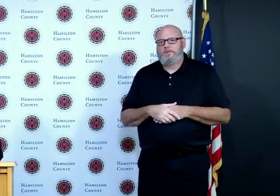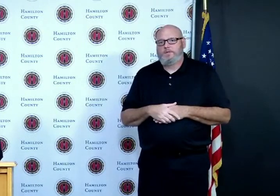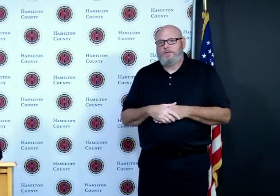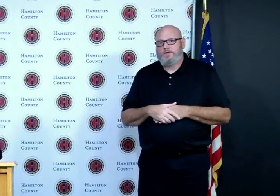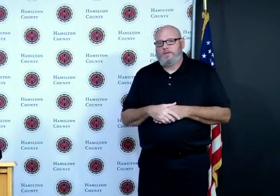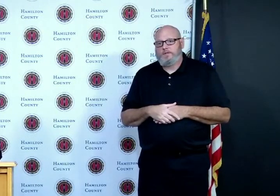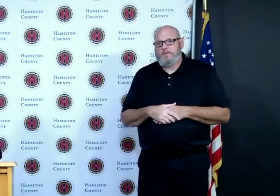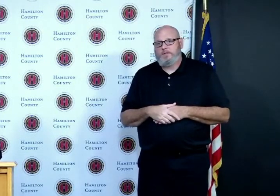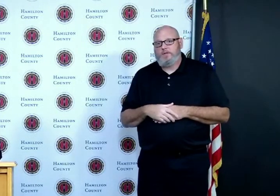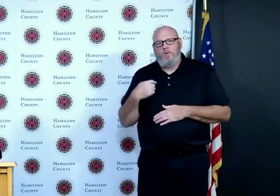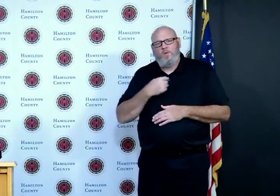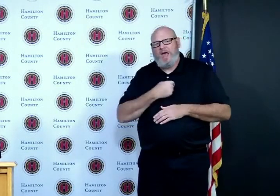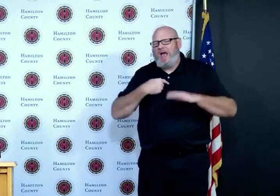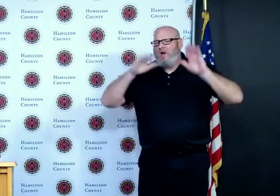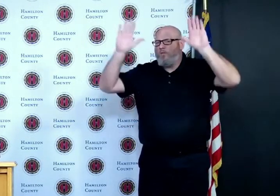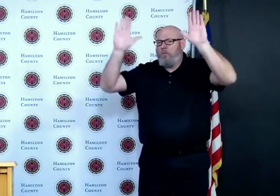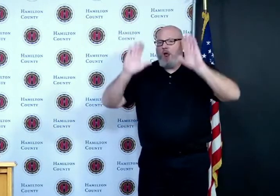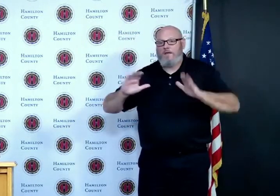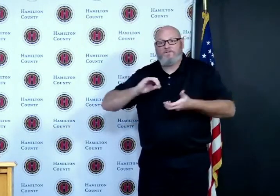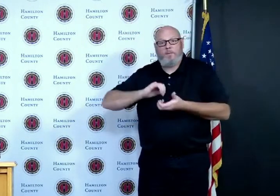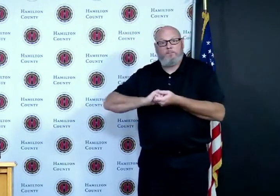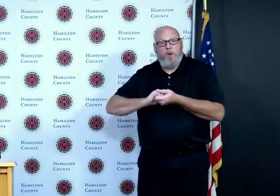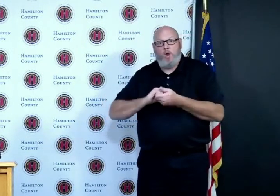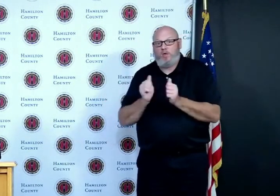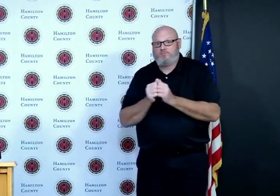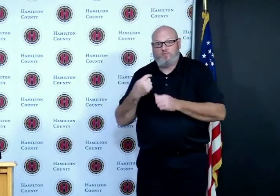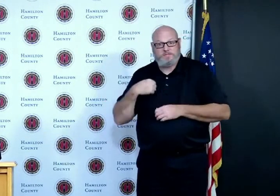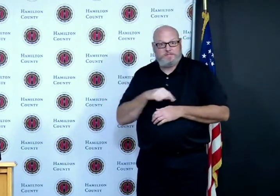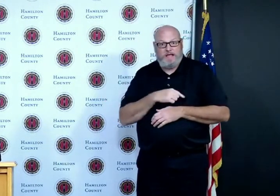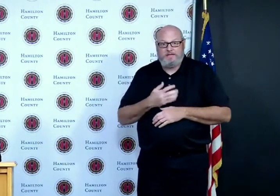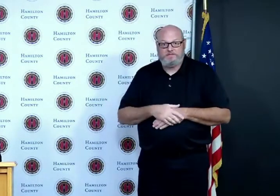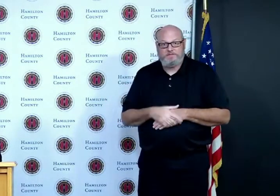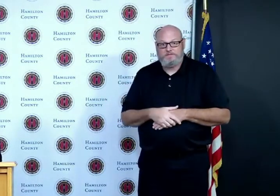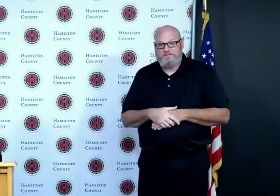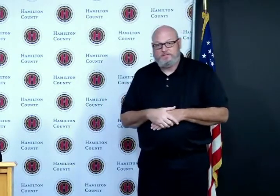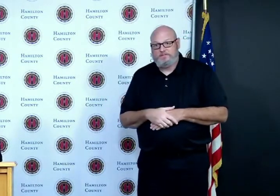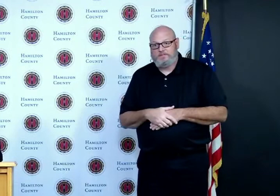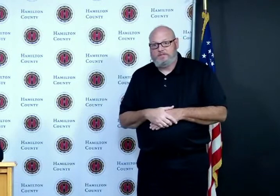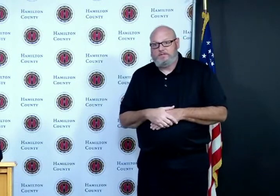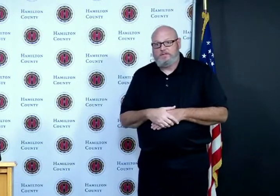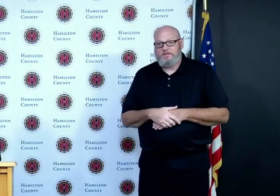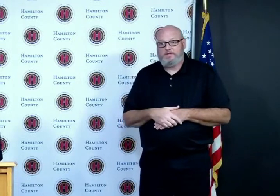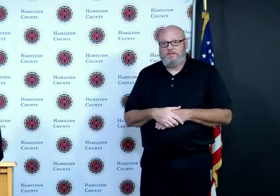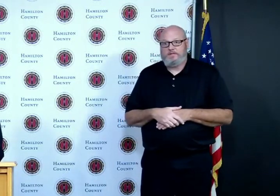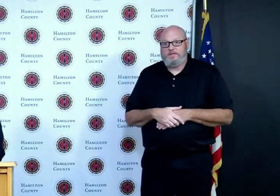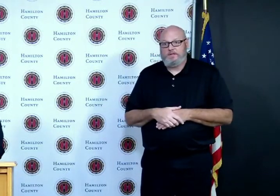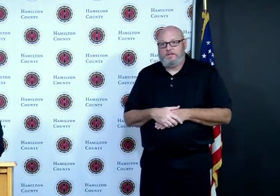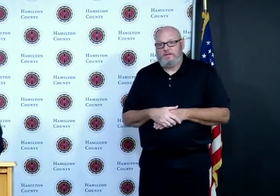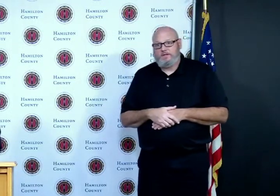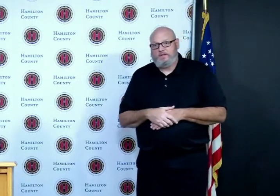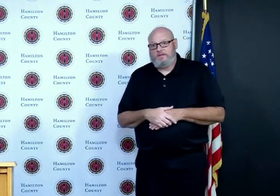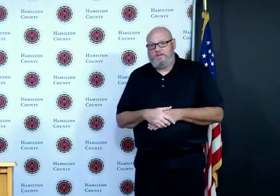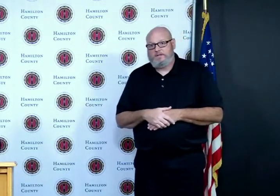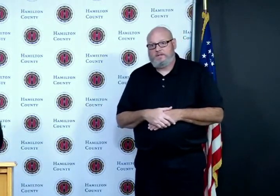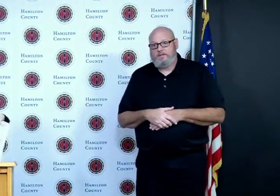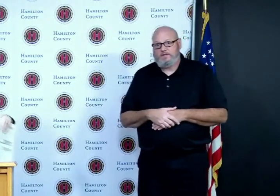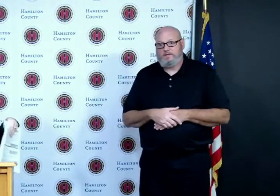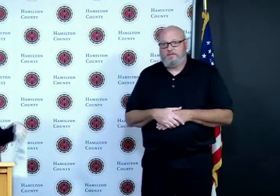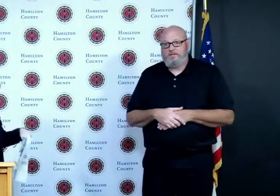help our community at such a terrifying time over the past year